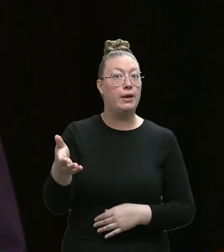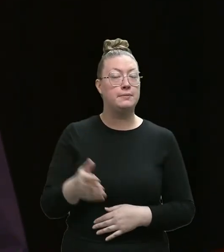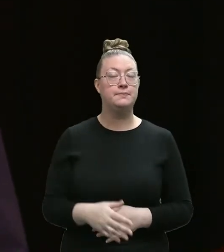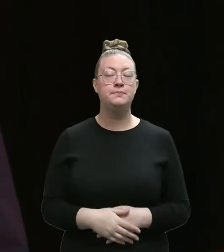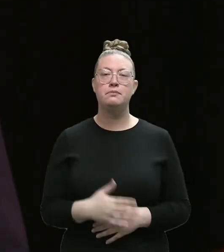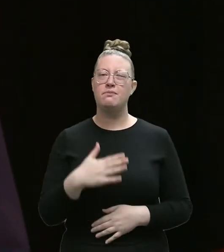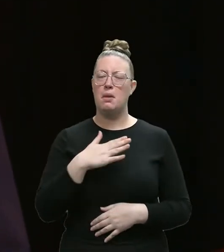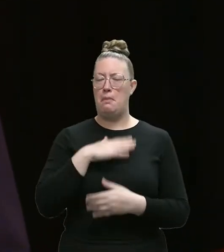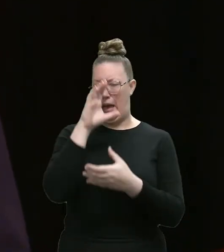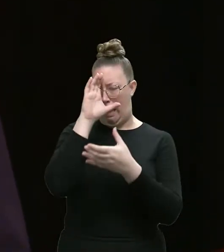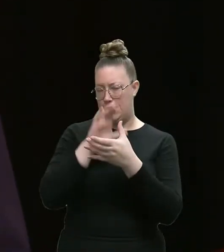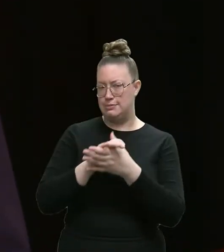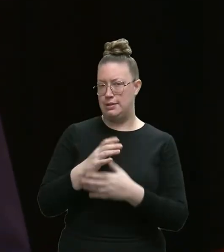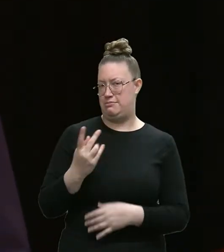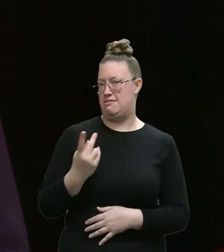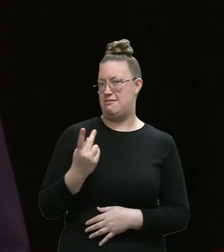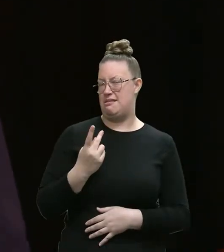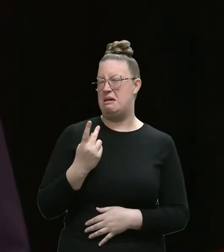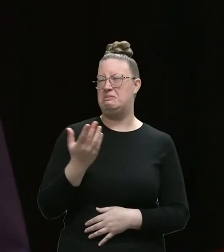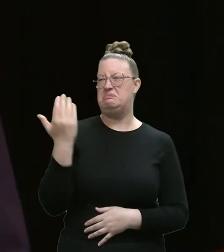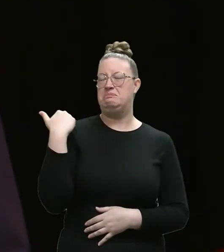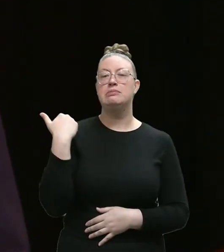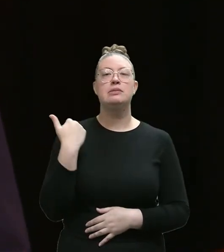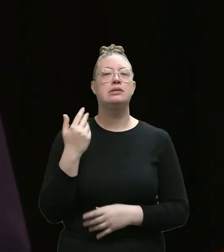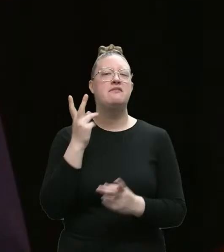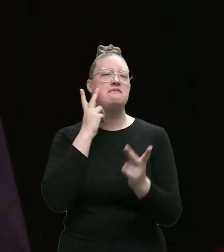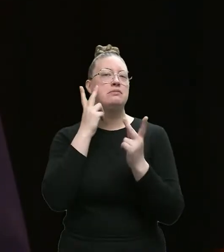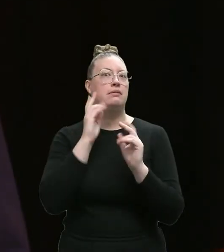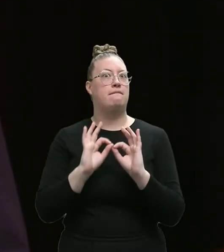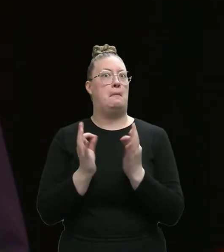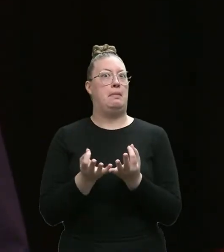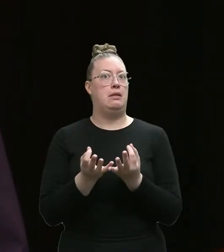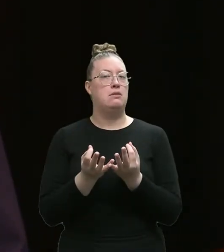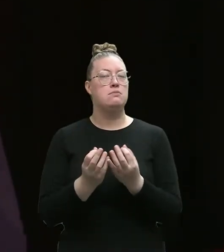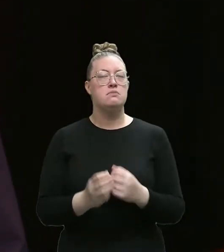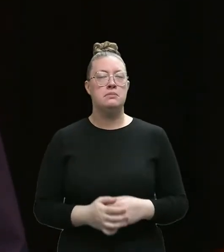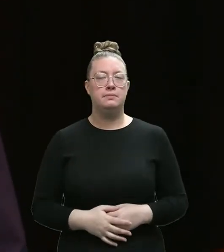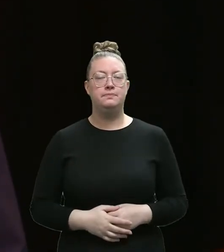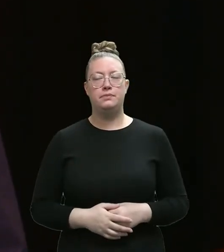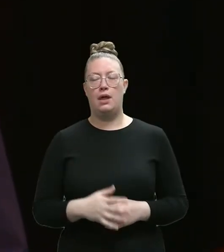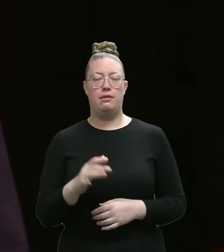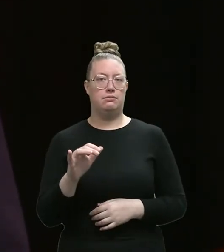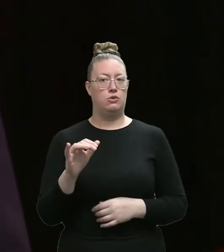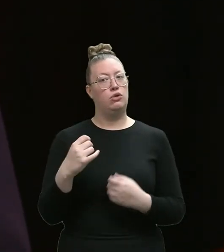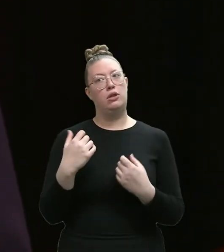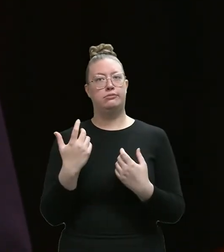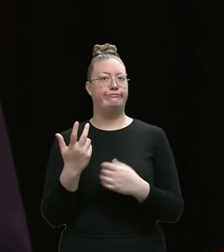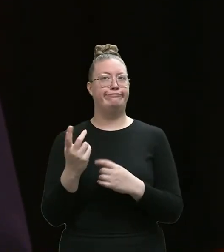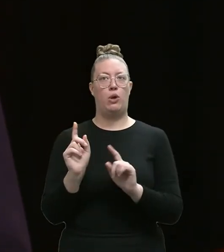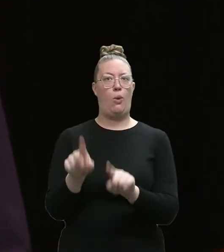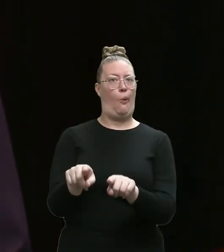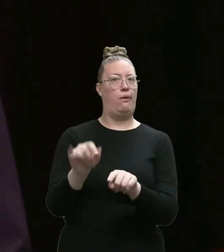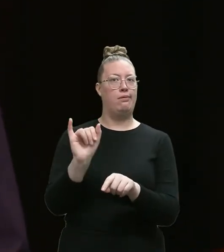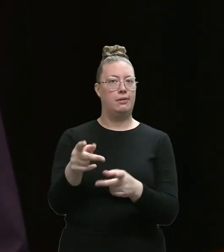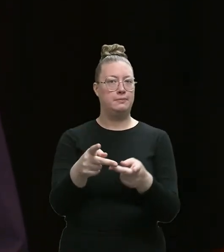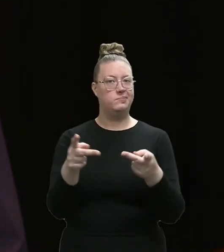today's blessing, she had to impart that her child had medical issues so she had to leave early but we also